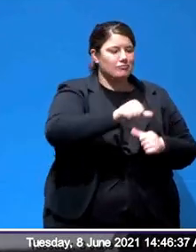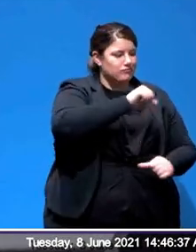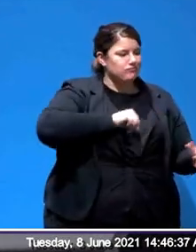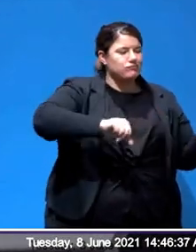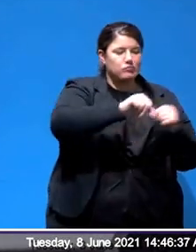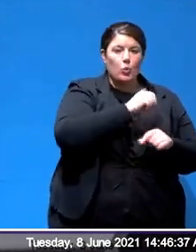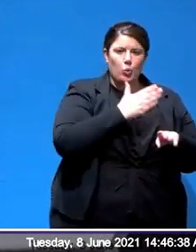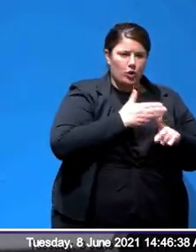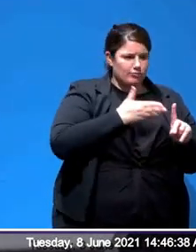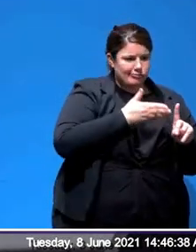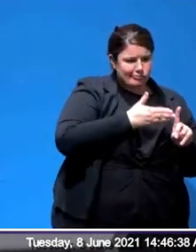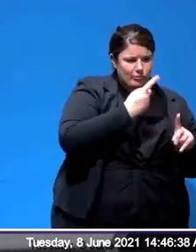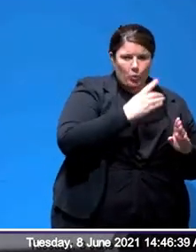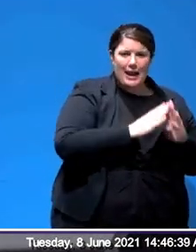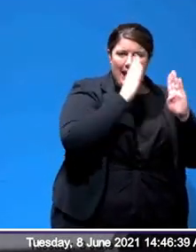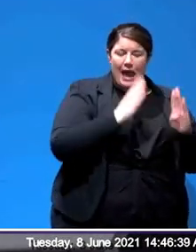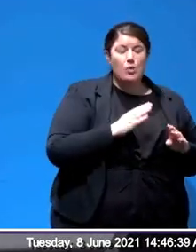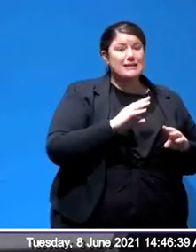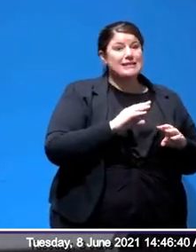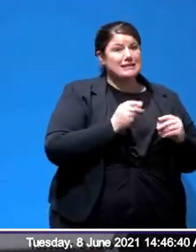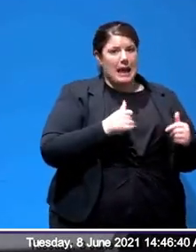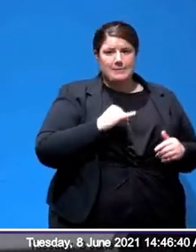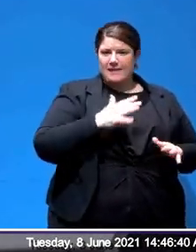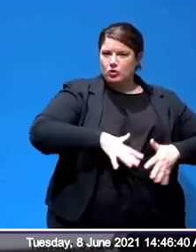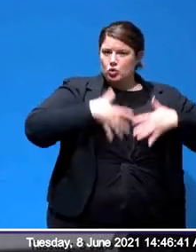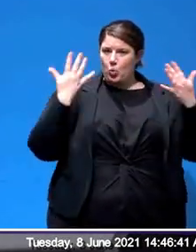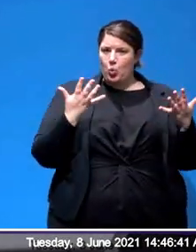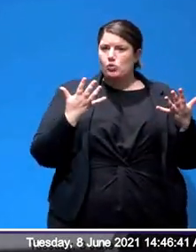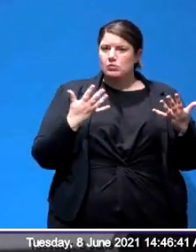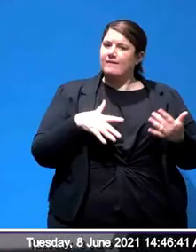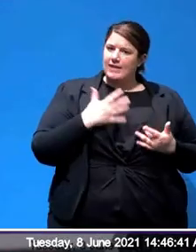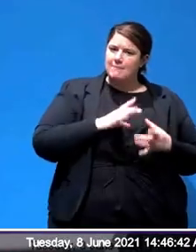Some staff will really fight that, they don't want to move, they build strong connections.